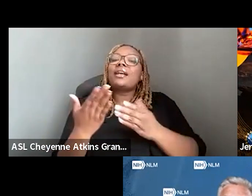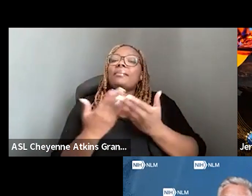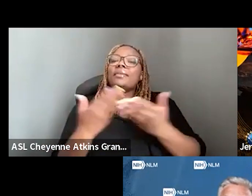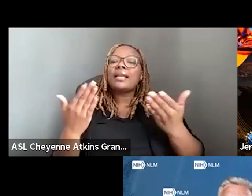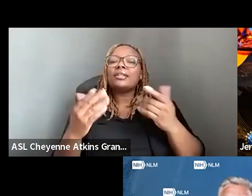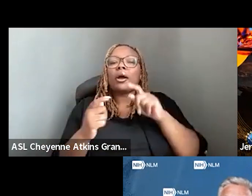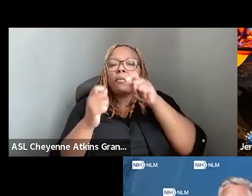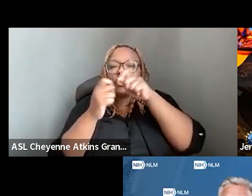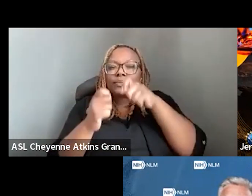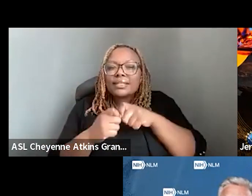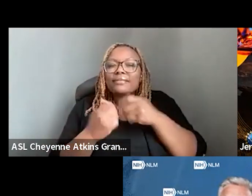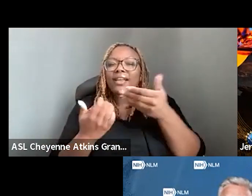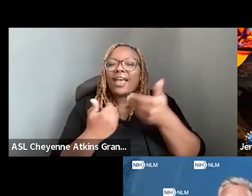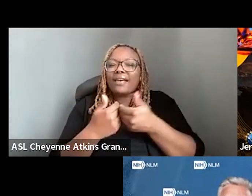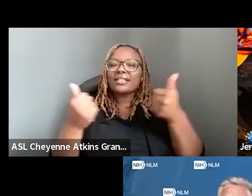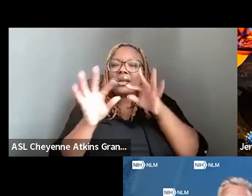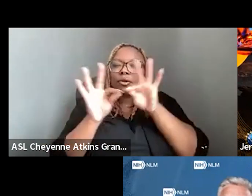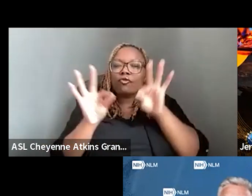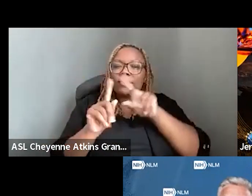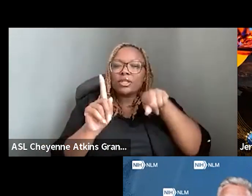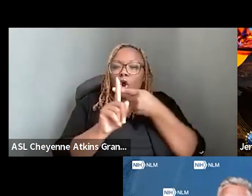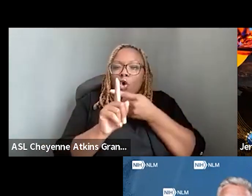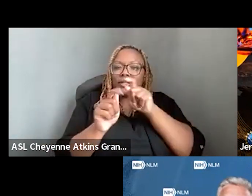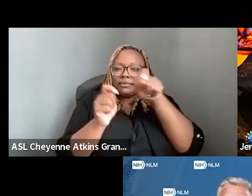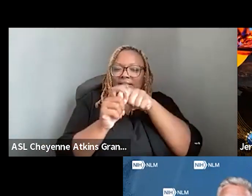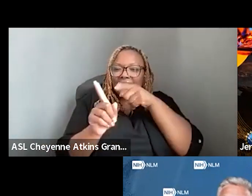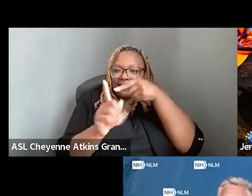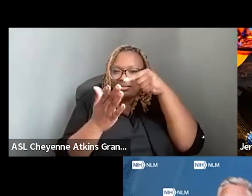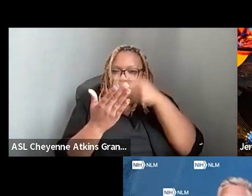They have separate forms that are only specific to that program that you still need